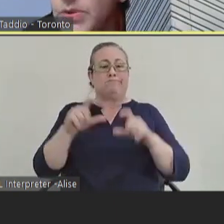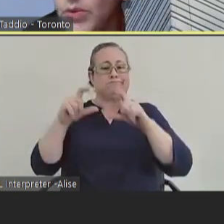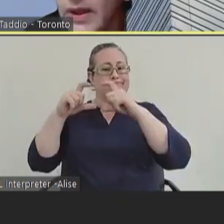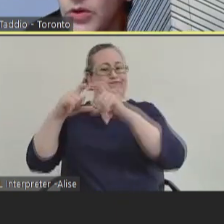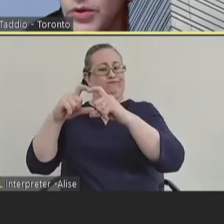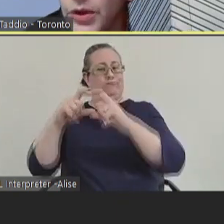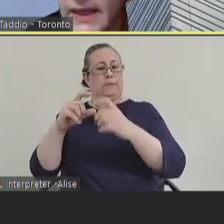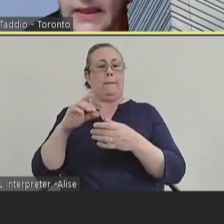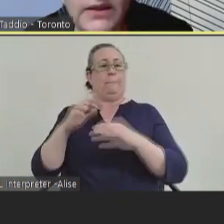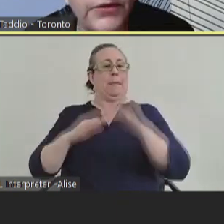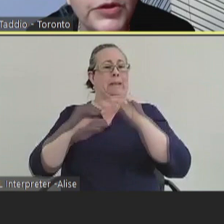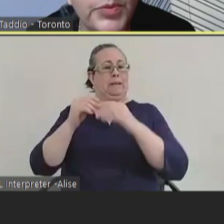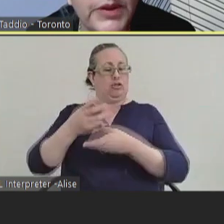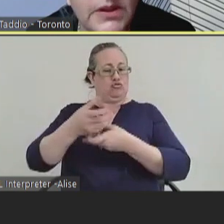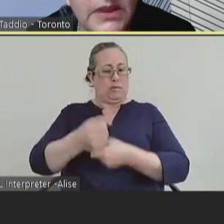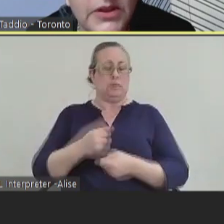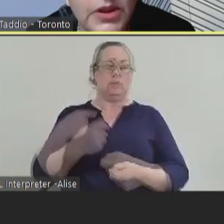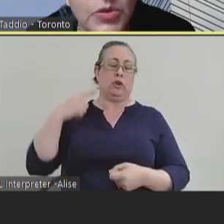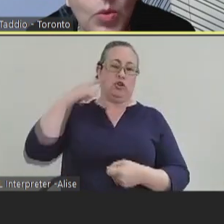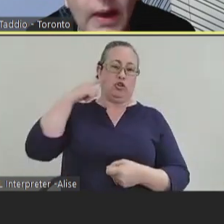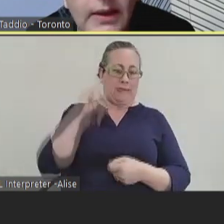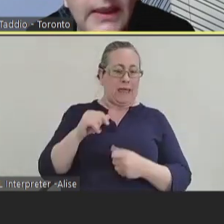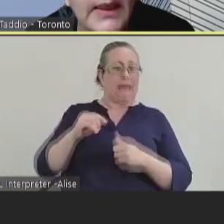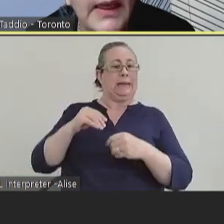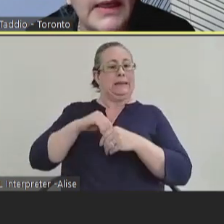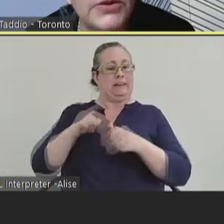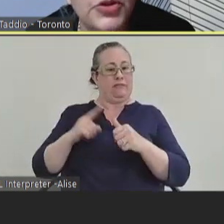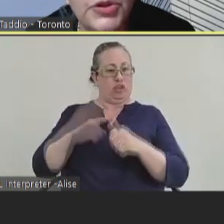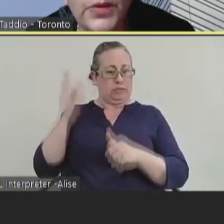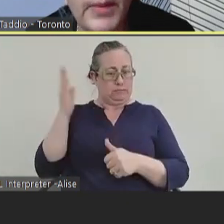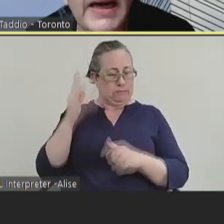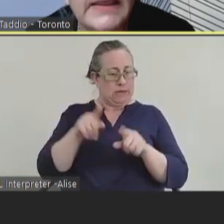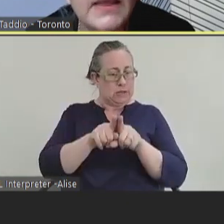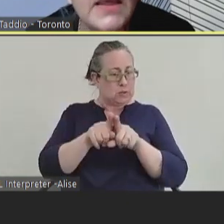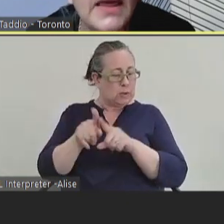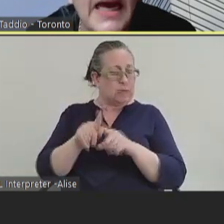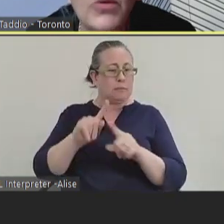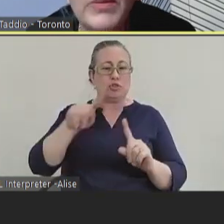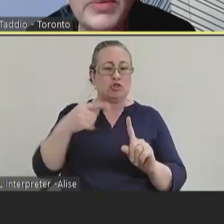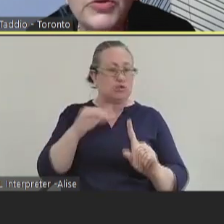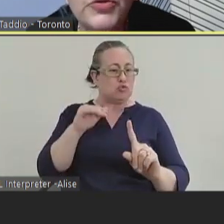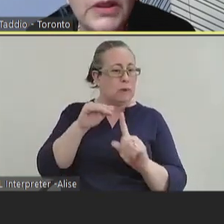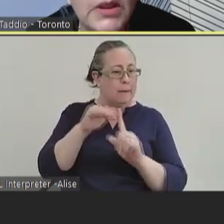And we also heard that in the first presentation as well, just to remind us how we build trusting